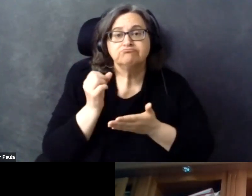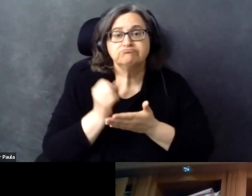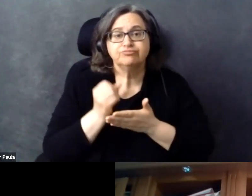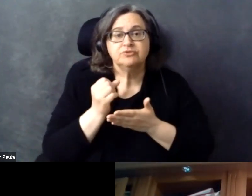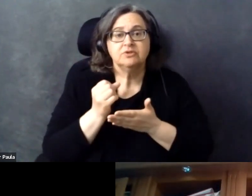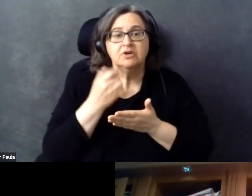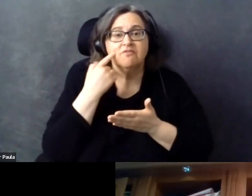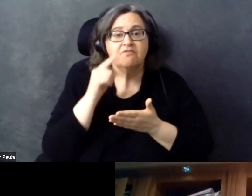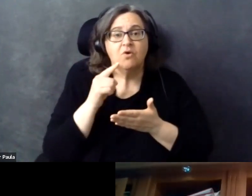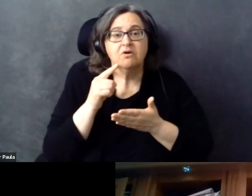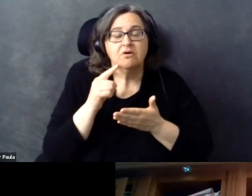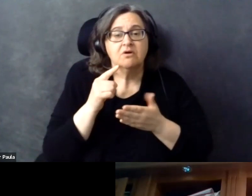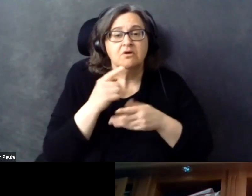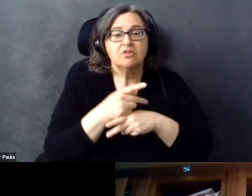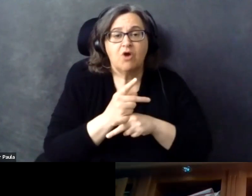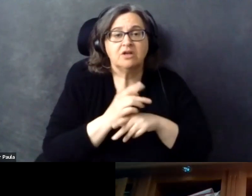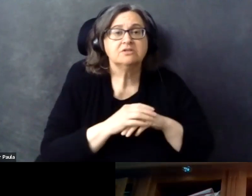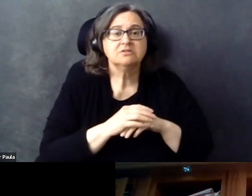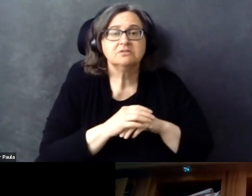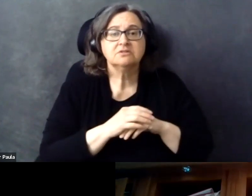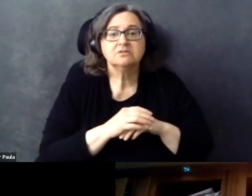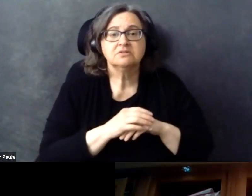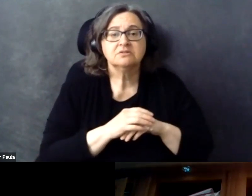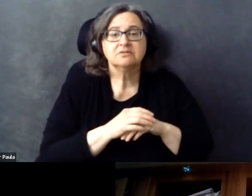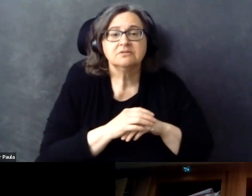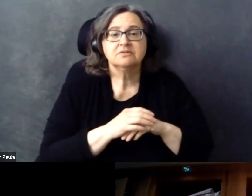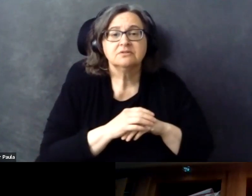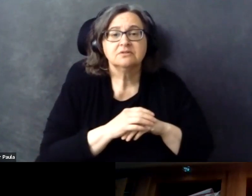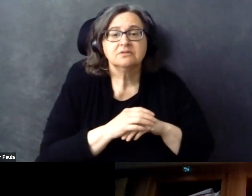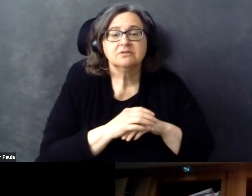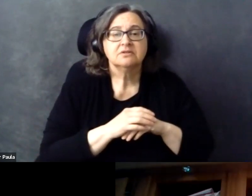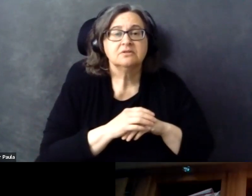got the